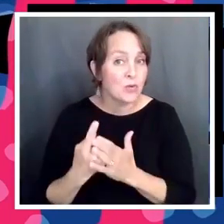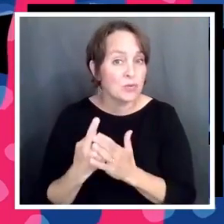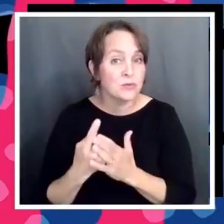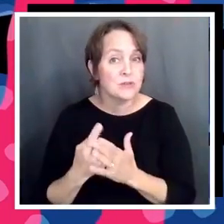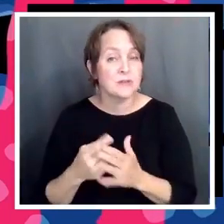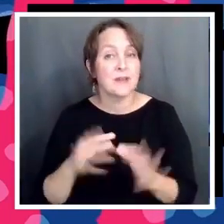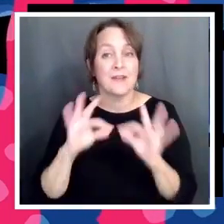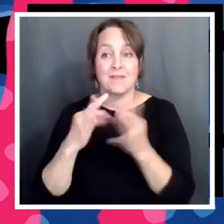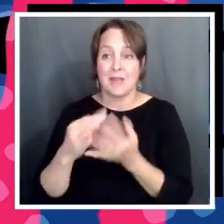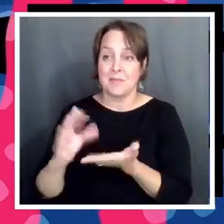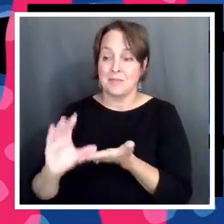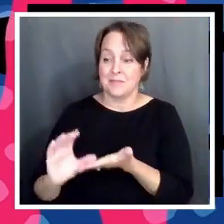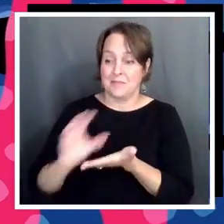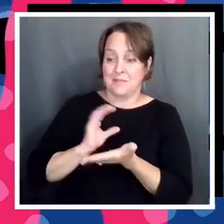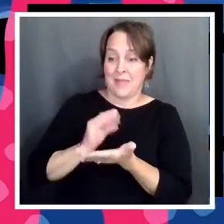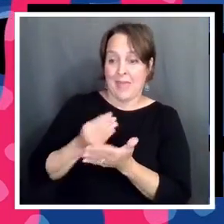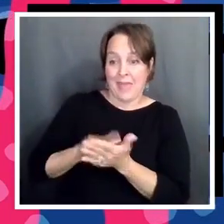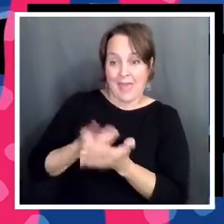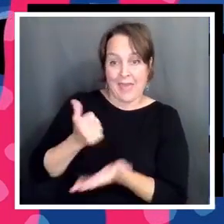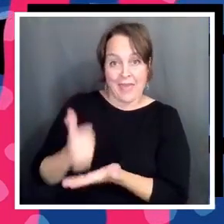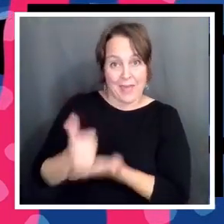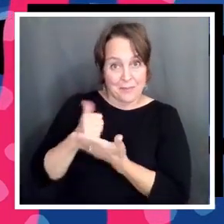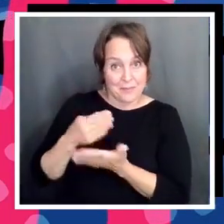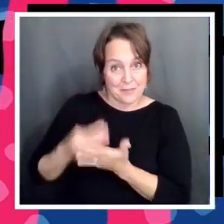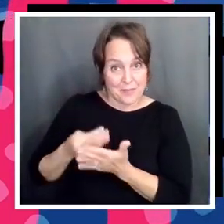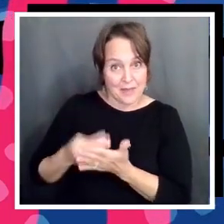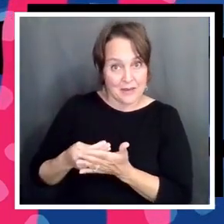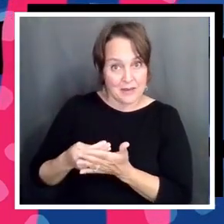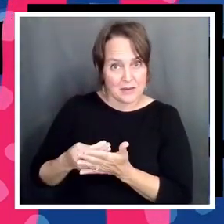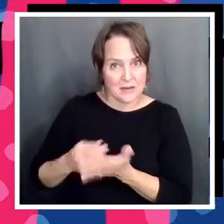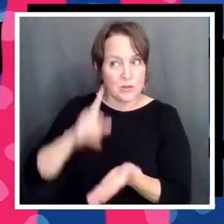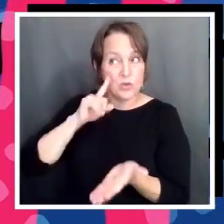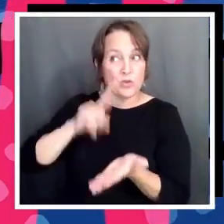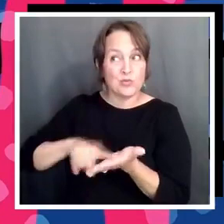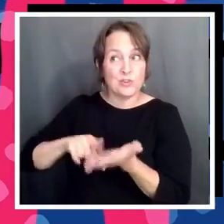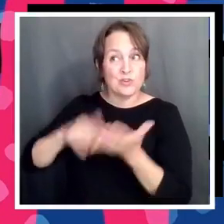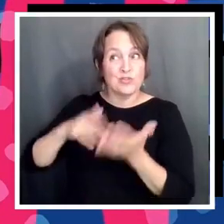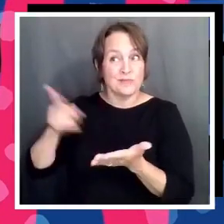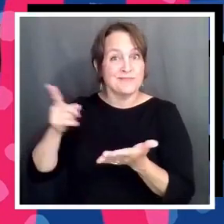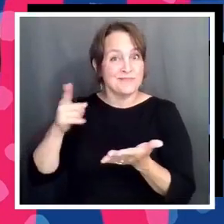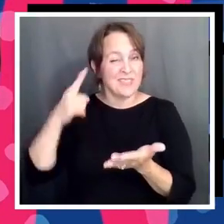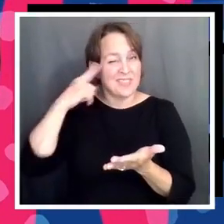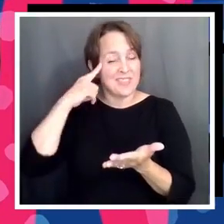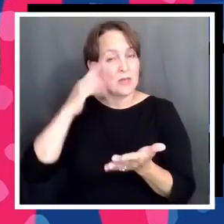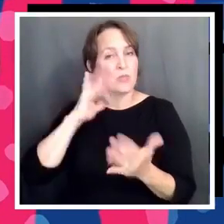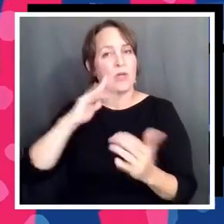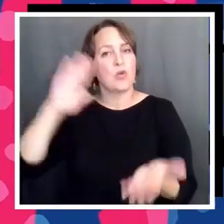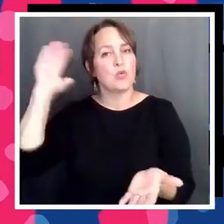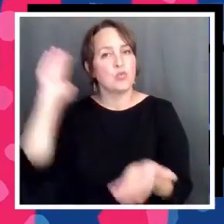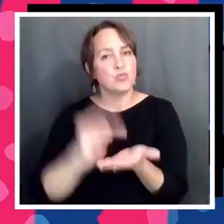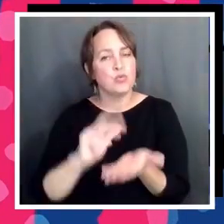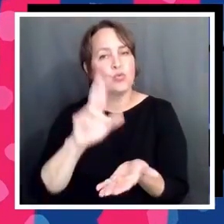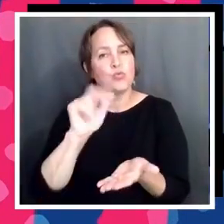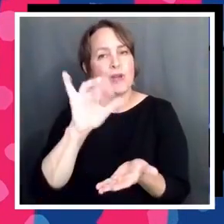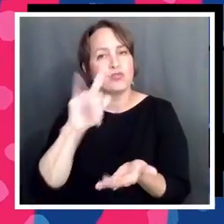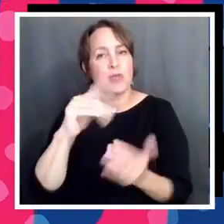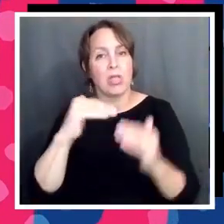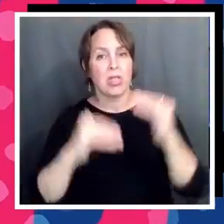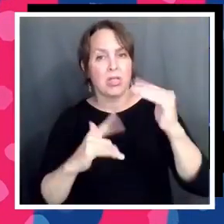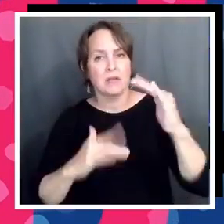IT WILL HELP PARENTS GO BACK TO